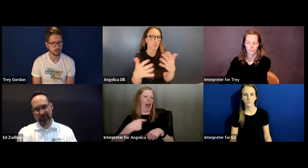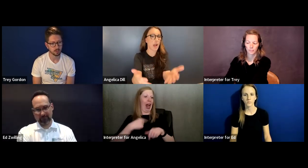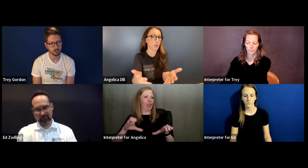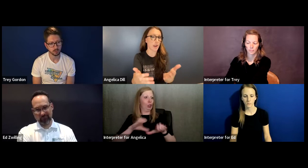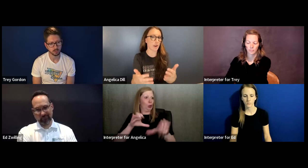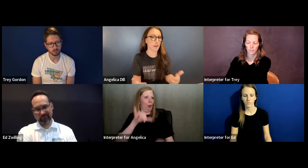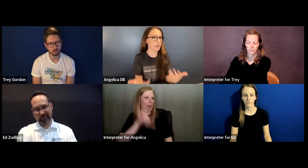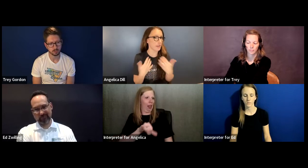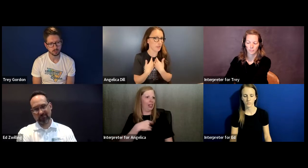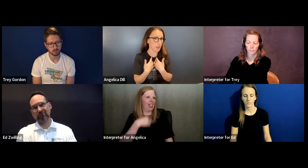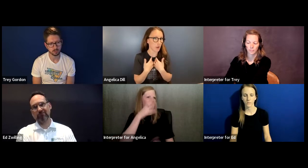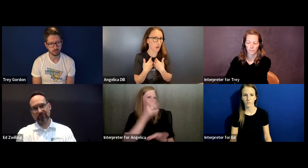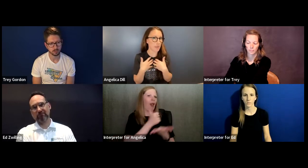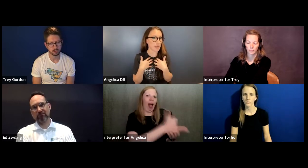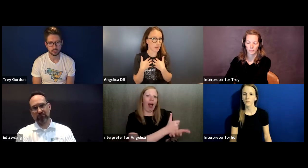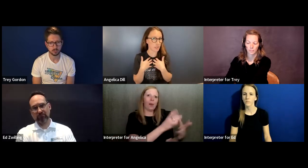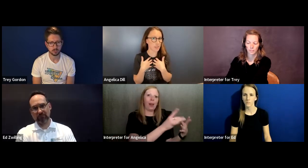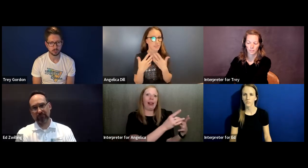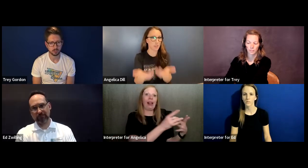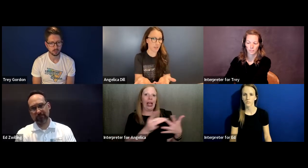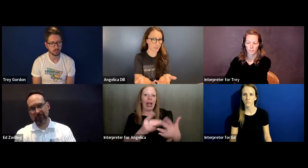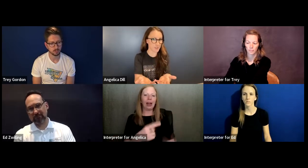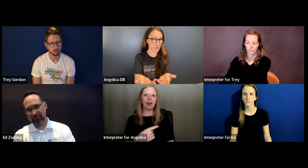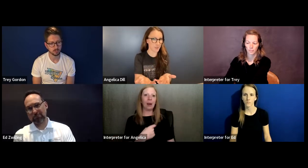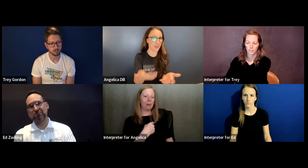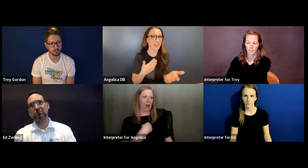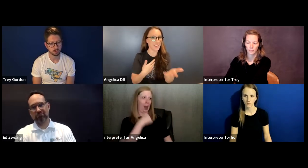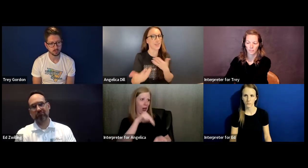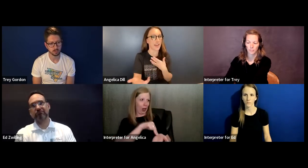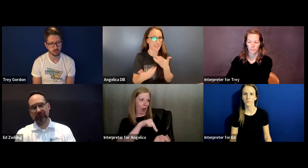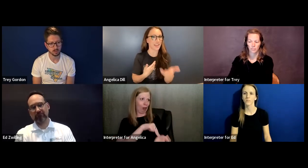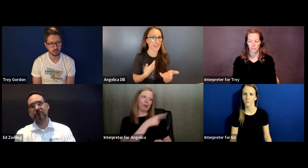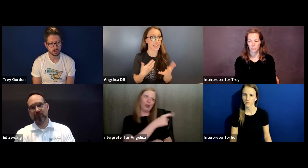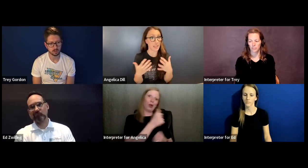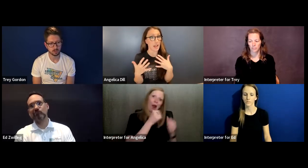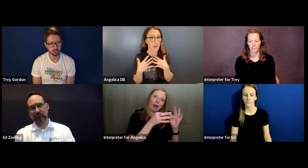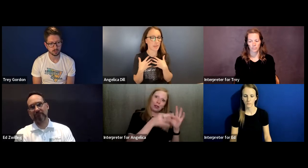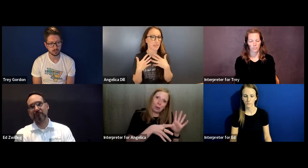not your area you know i'm not a nurse you're not an interpreter you know that thing like i'm gonna